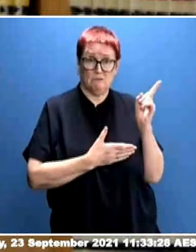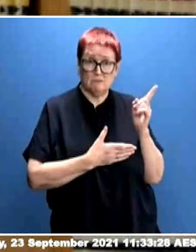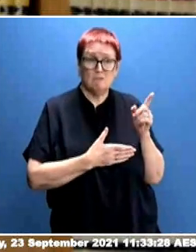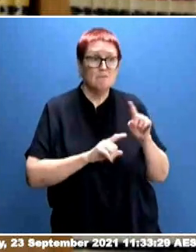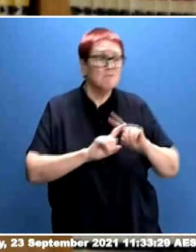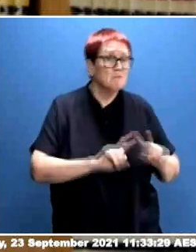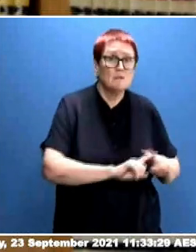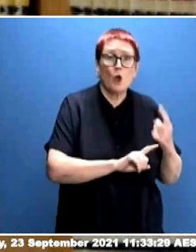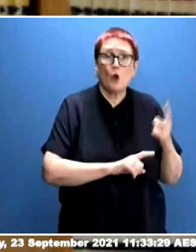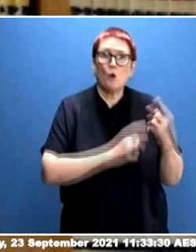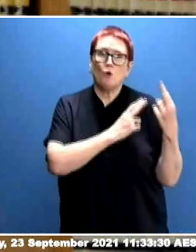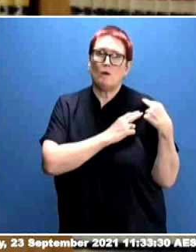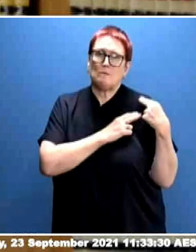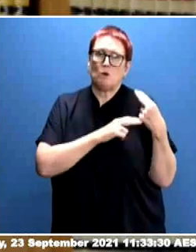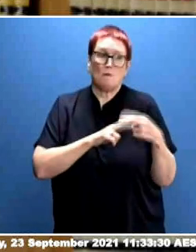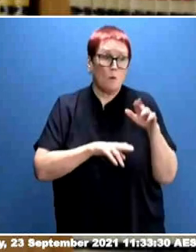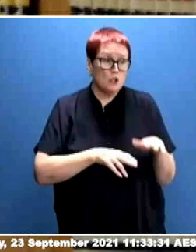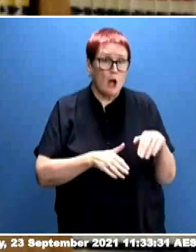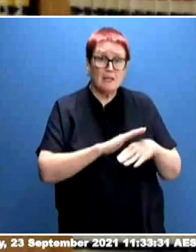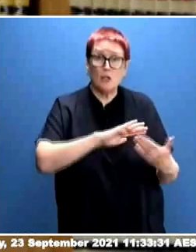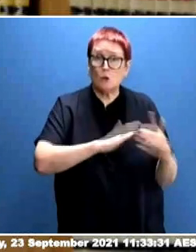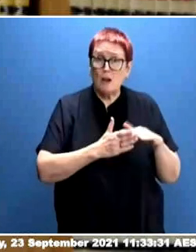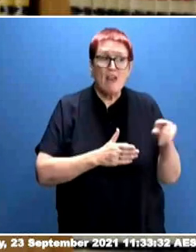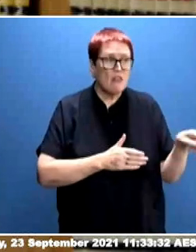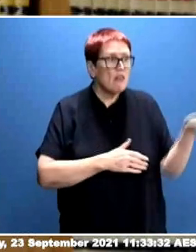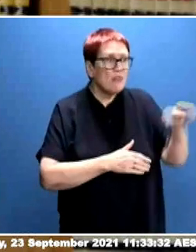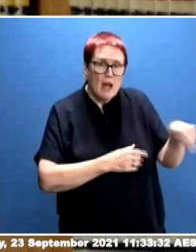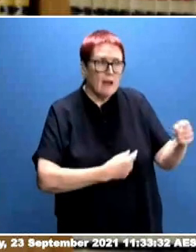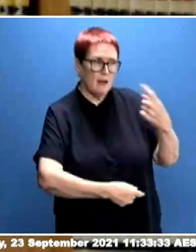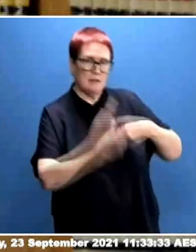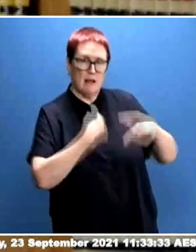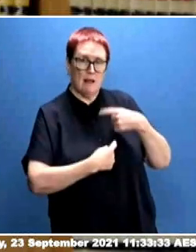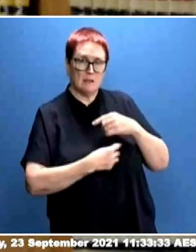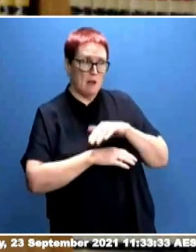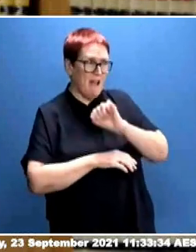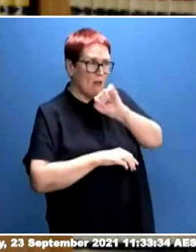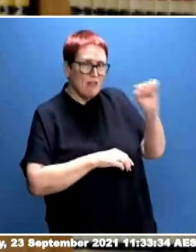caring for children in the community to be able to raise concerns about a child in relation to a referral for our service.